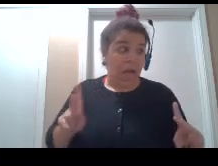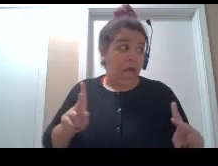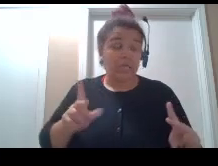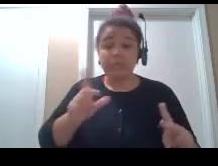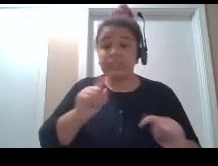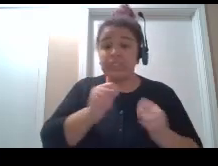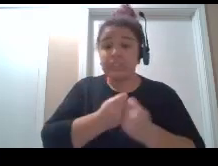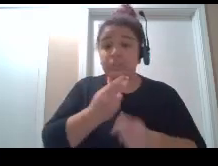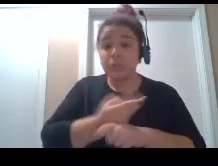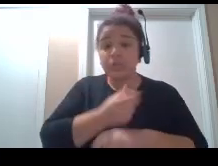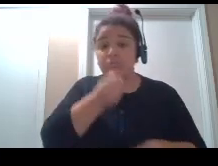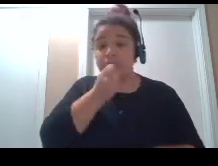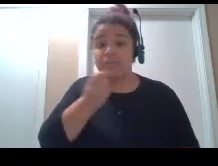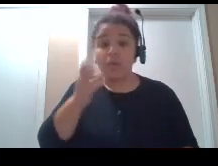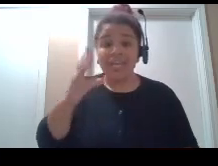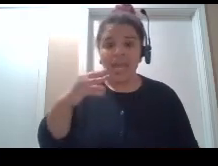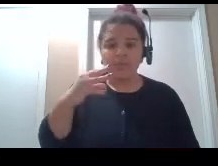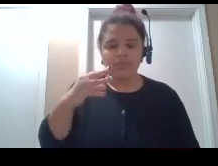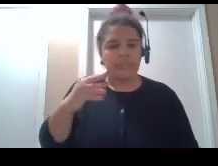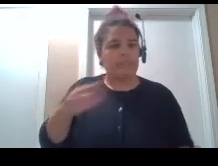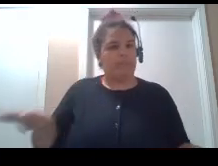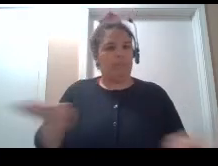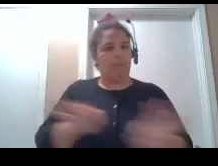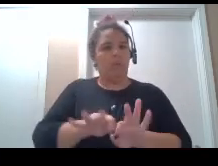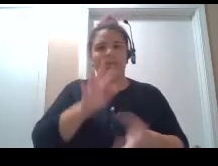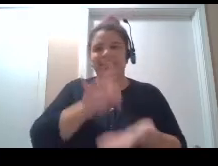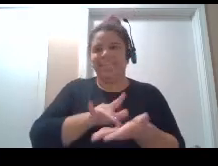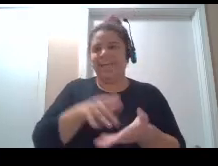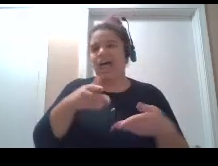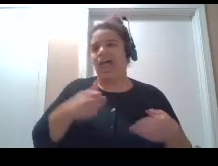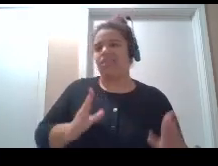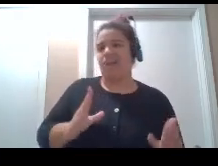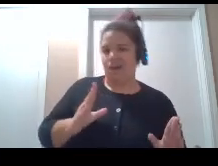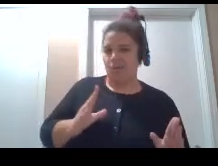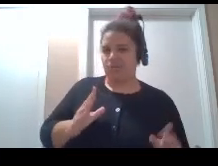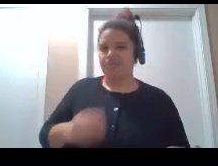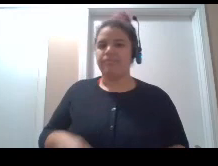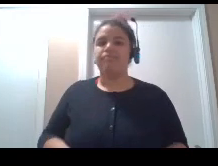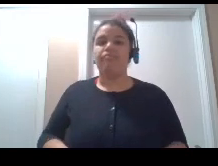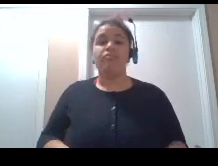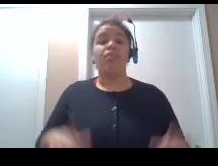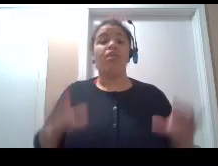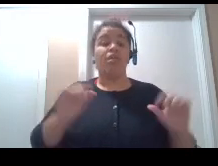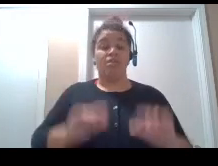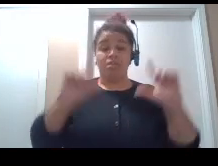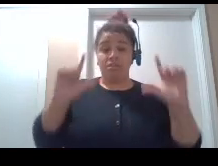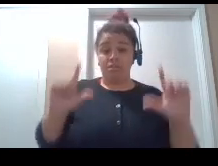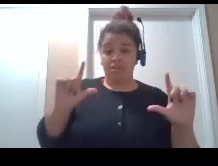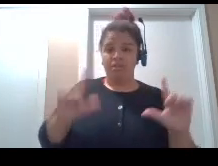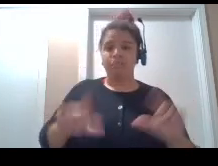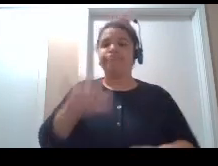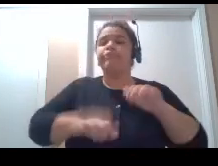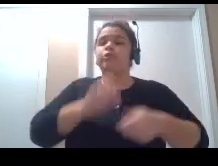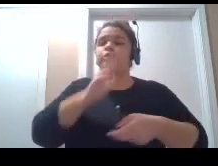you'll be able to be seen and heard in your meeting. Enter your name and choose your audio and video